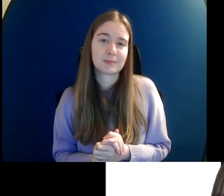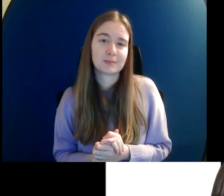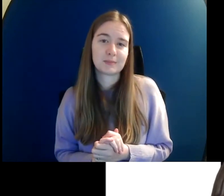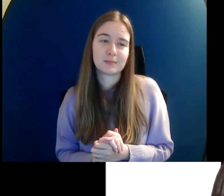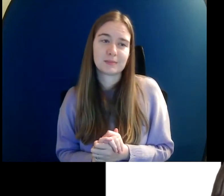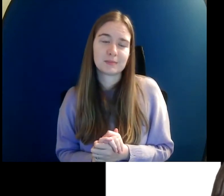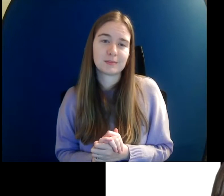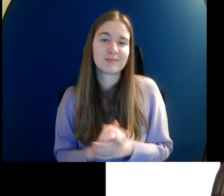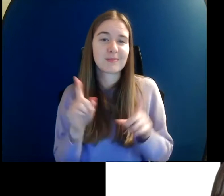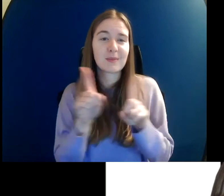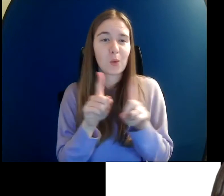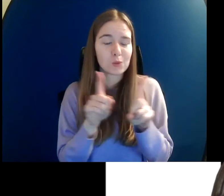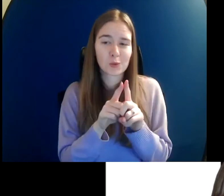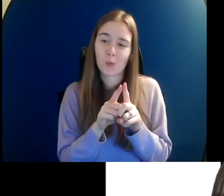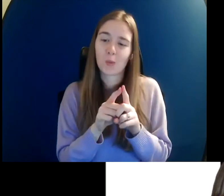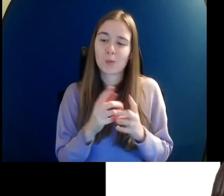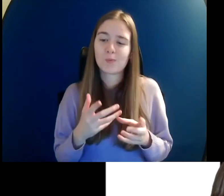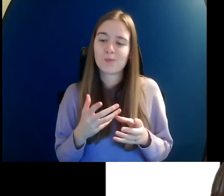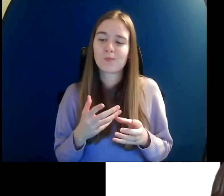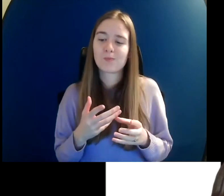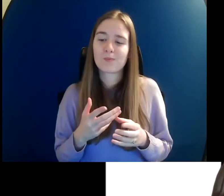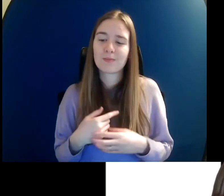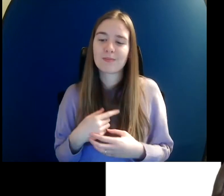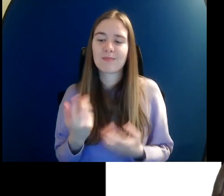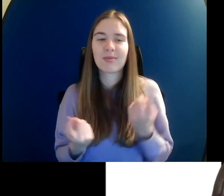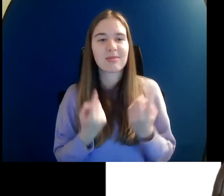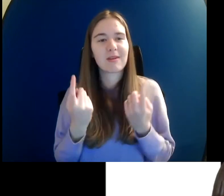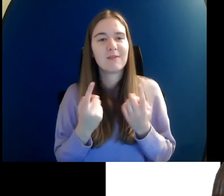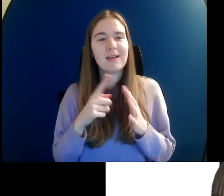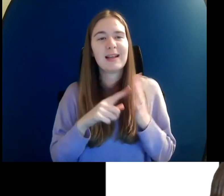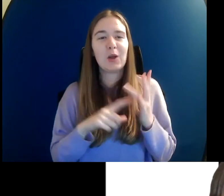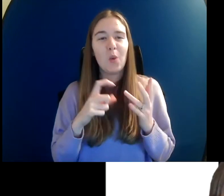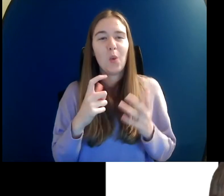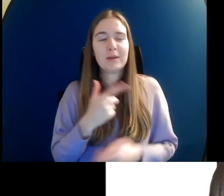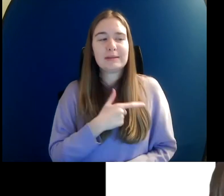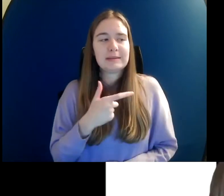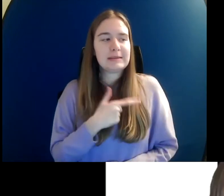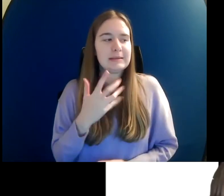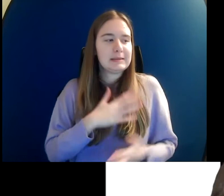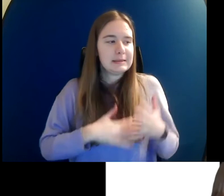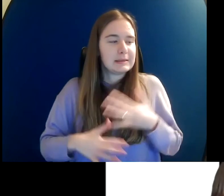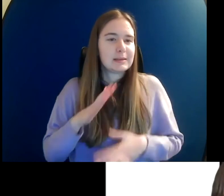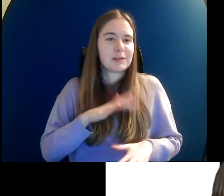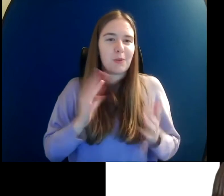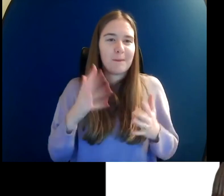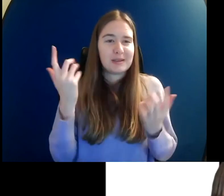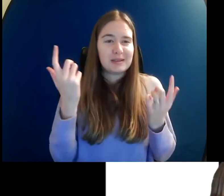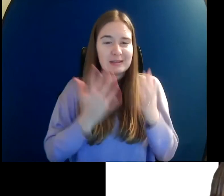Also a sense of eco-anxiety I think we are all very much experiencing right now.